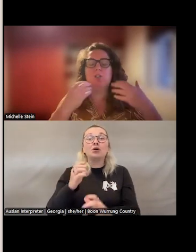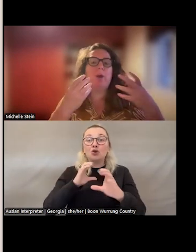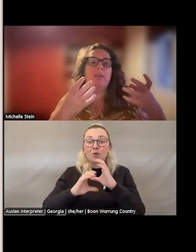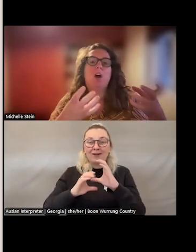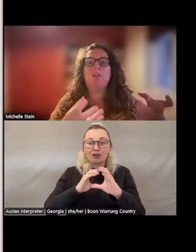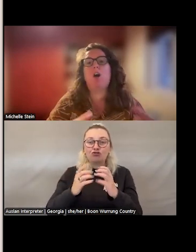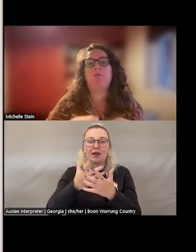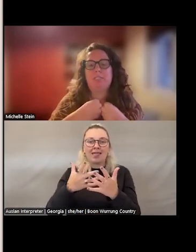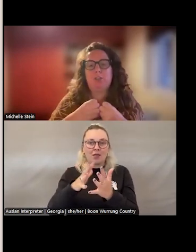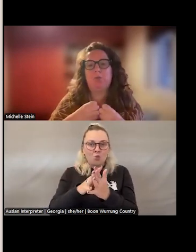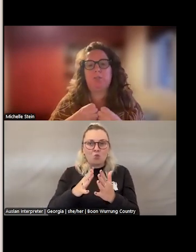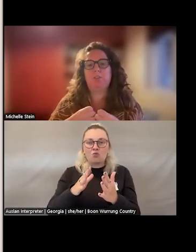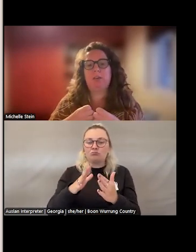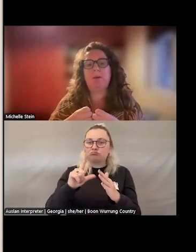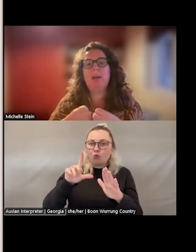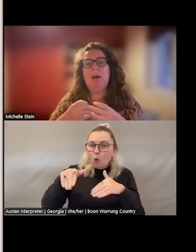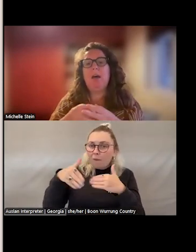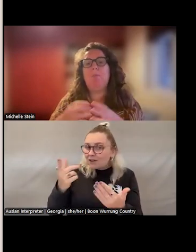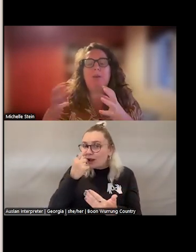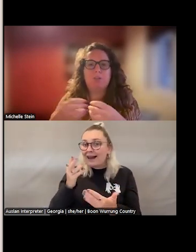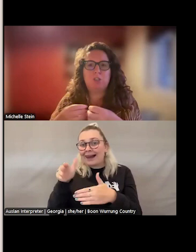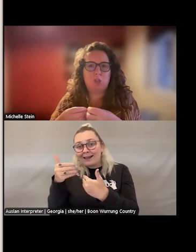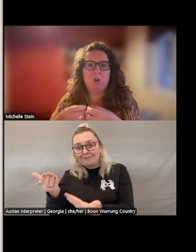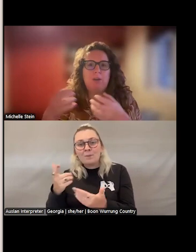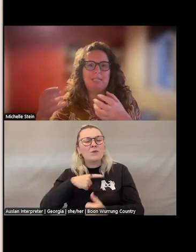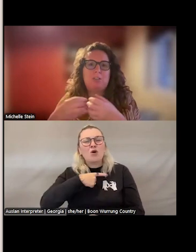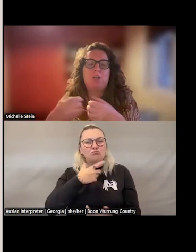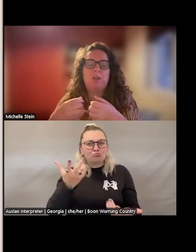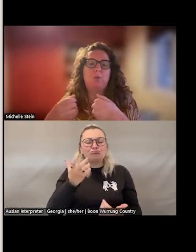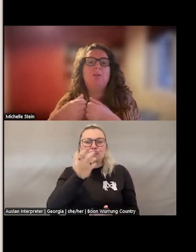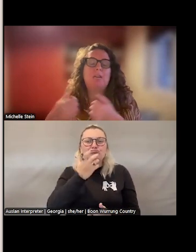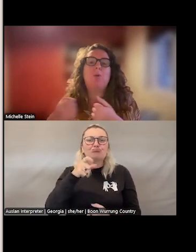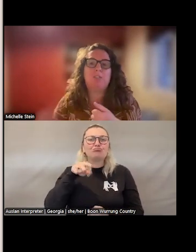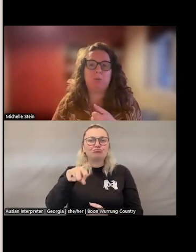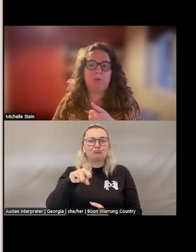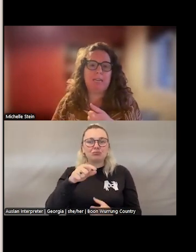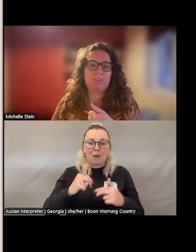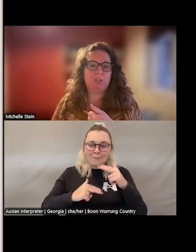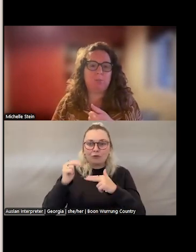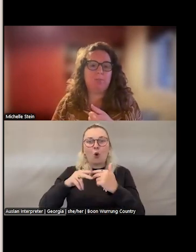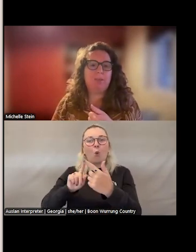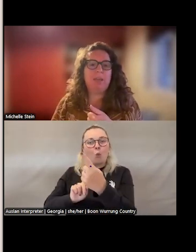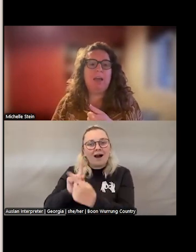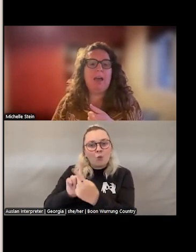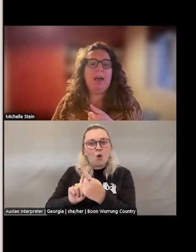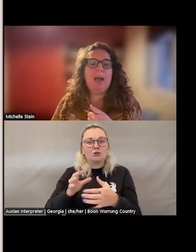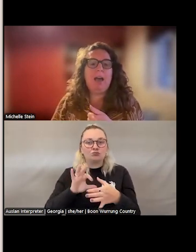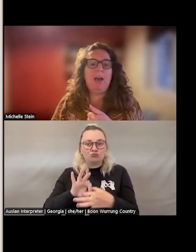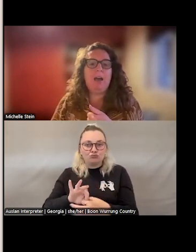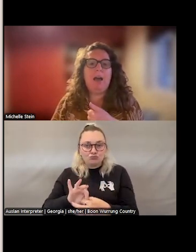the offer still give to them, because it is you building a one-on-one relationship.